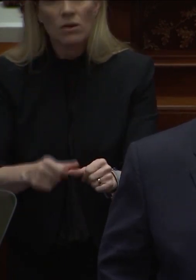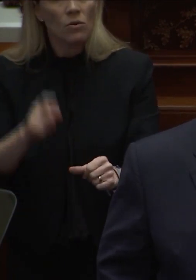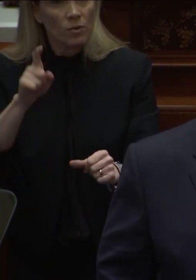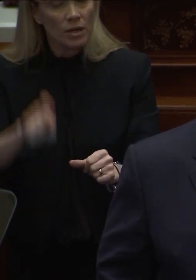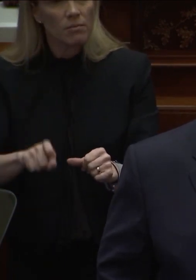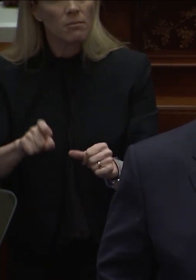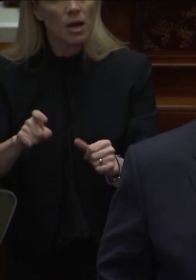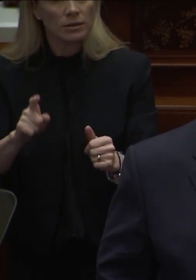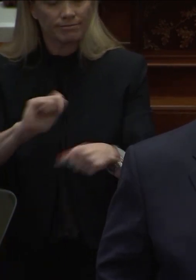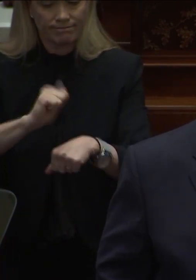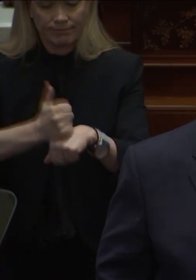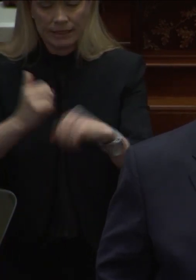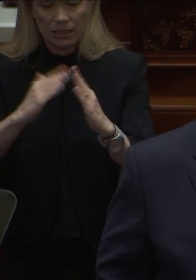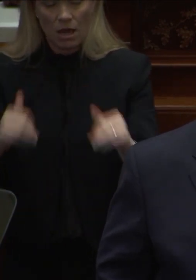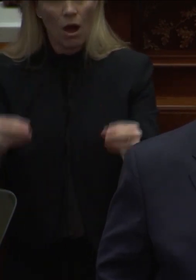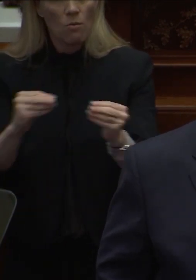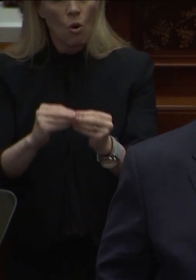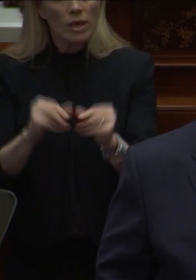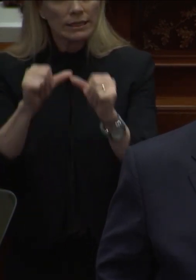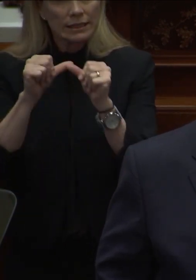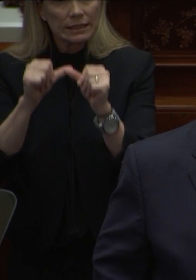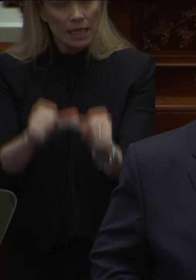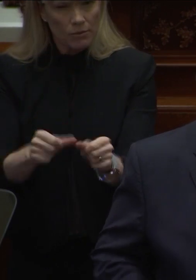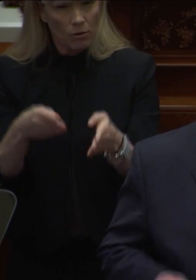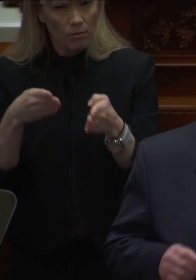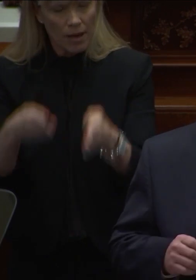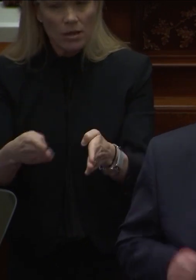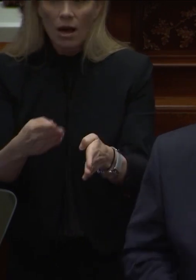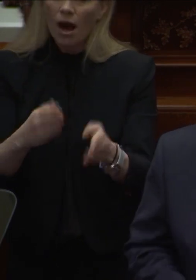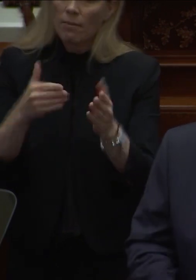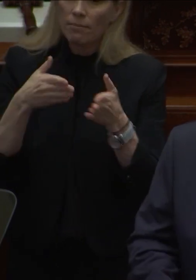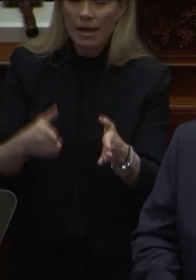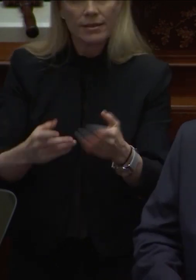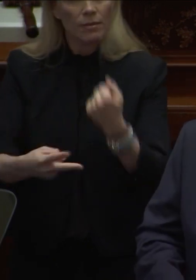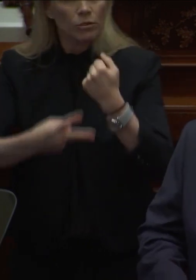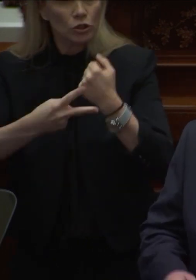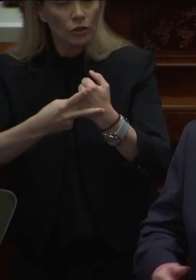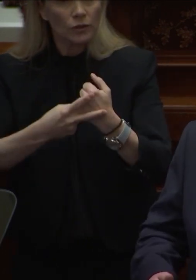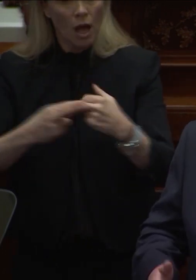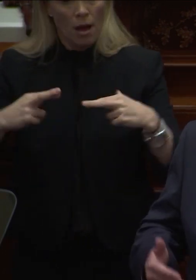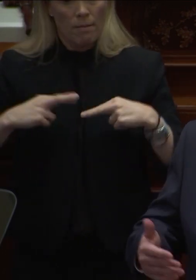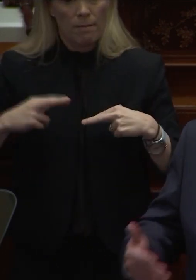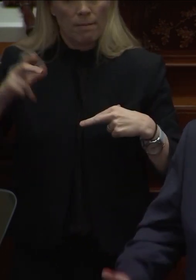THIS MUST NOT CONTINUE. WE MUST PUT THE SYSTEM ON A MORE SUSTAINABLE PATH, ONE THAT